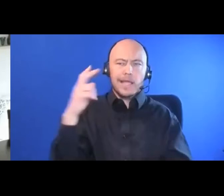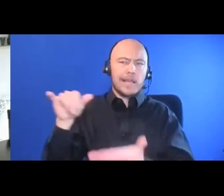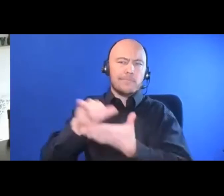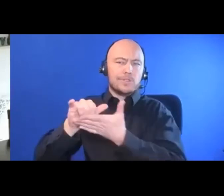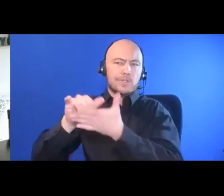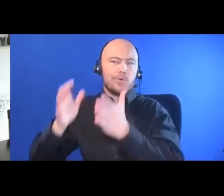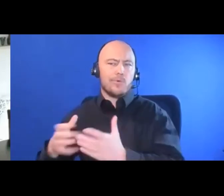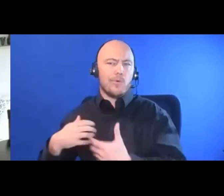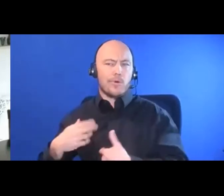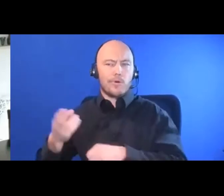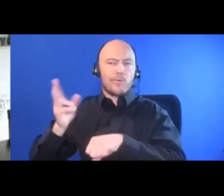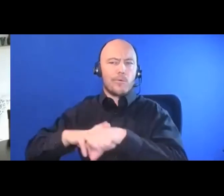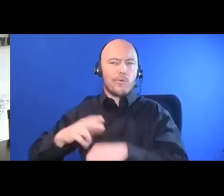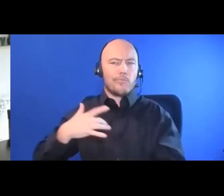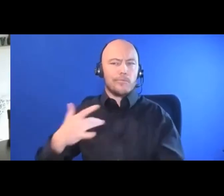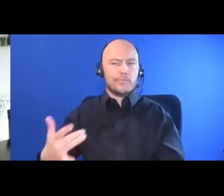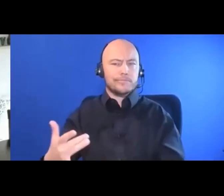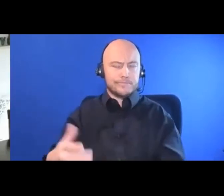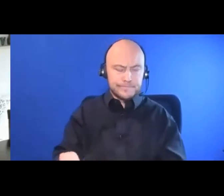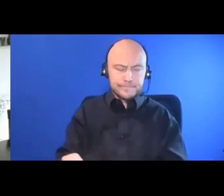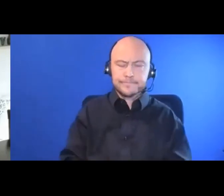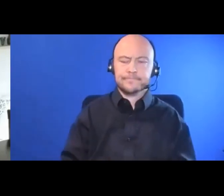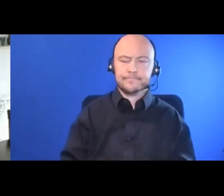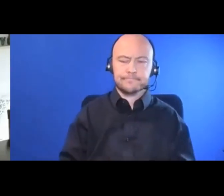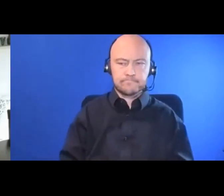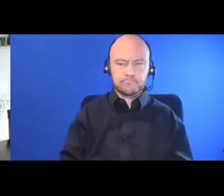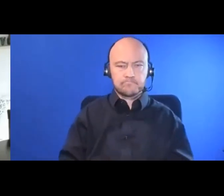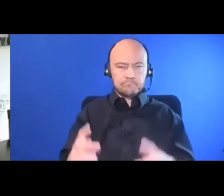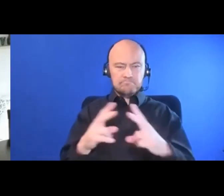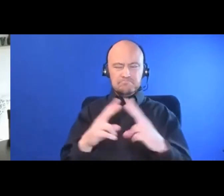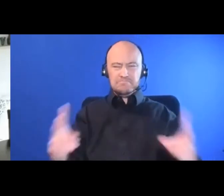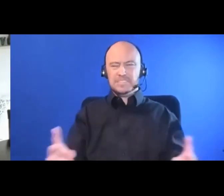And so I would have these very convoluted ways